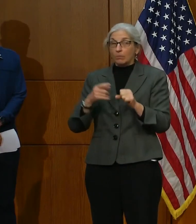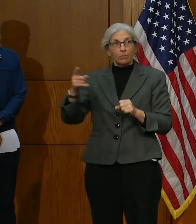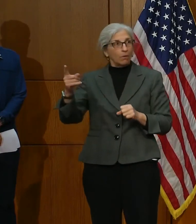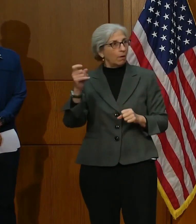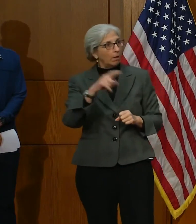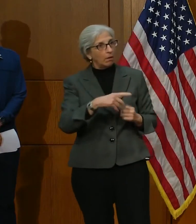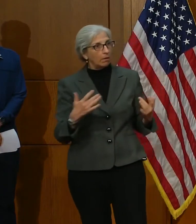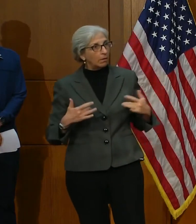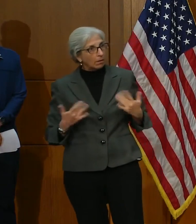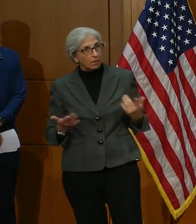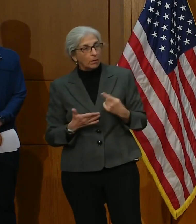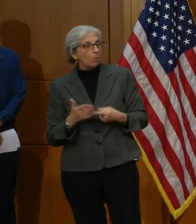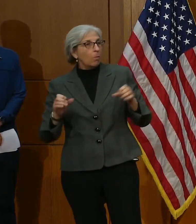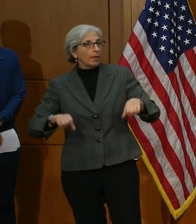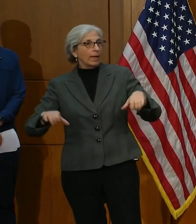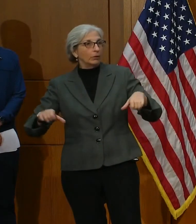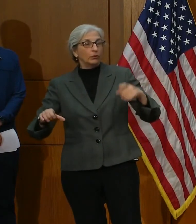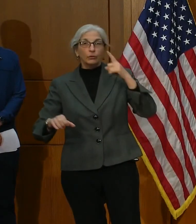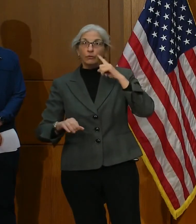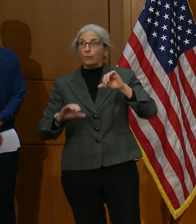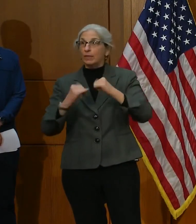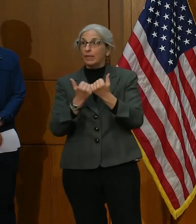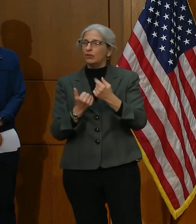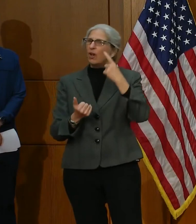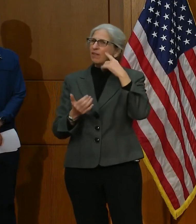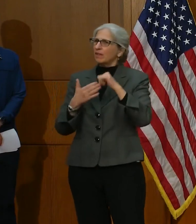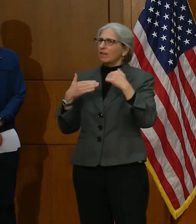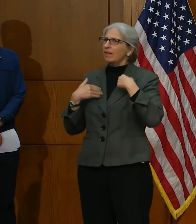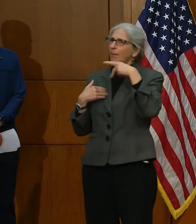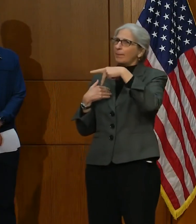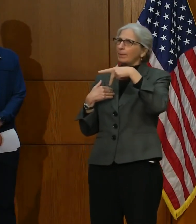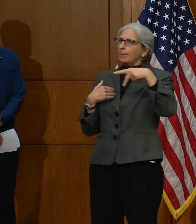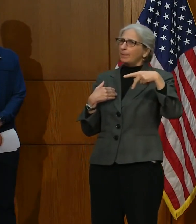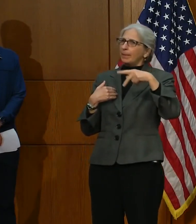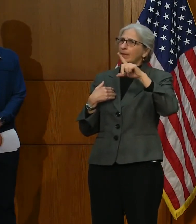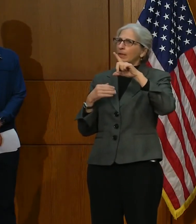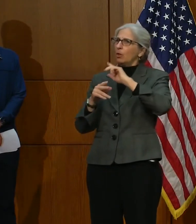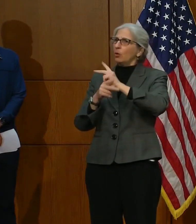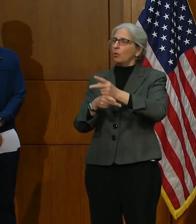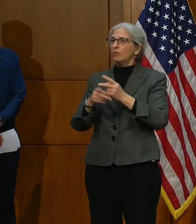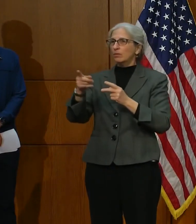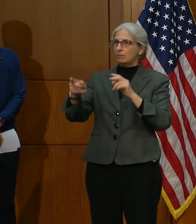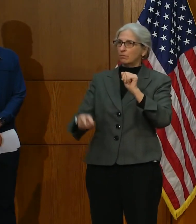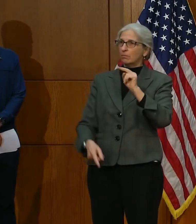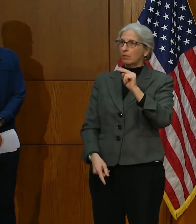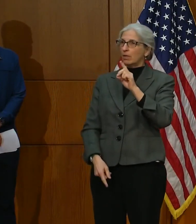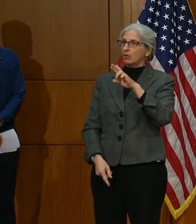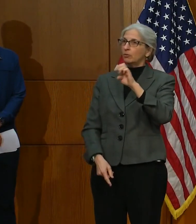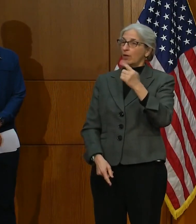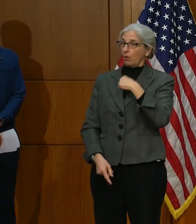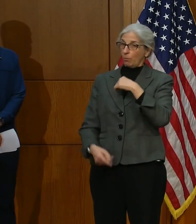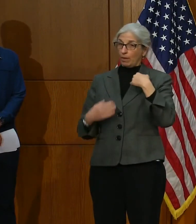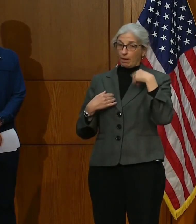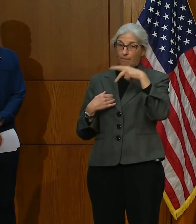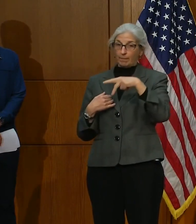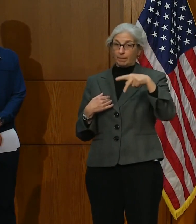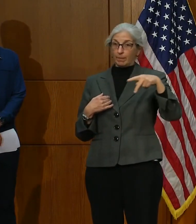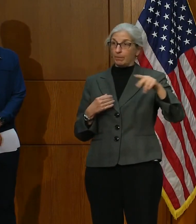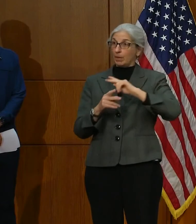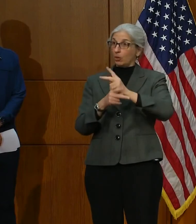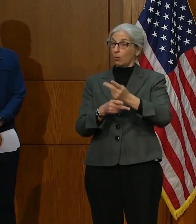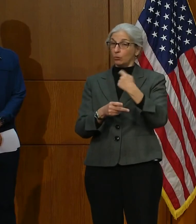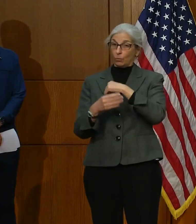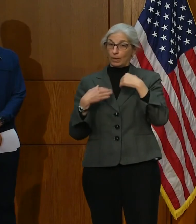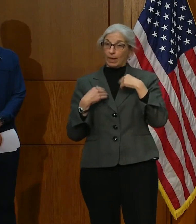THERE. THOSE AGENCIES OR I'VE